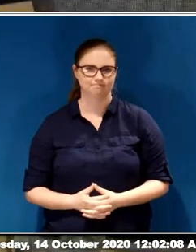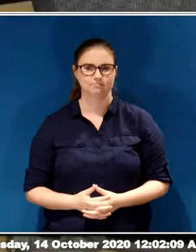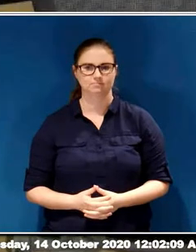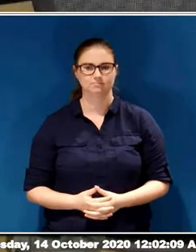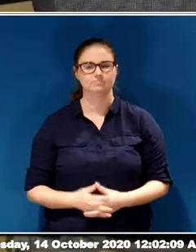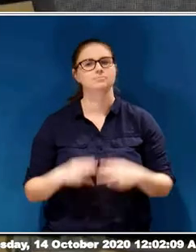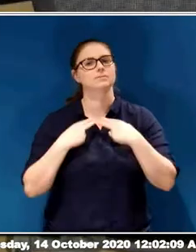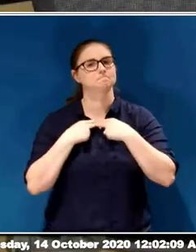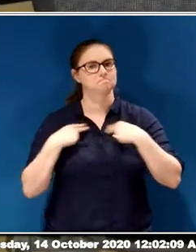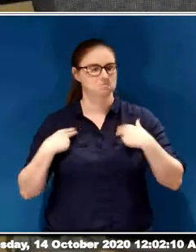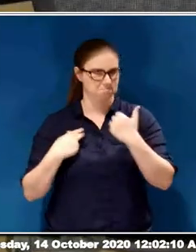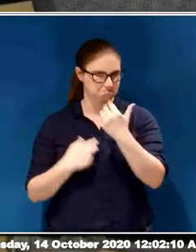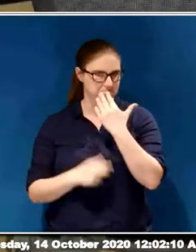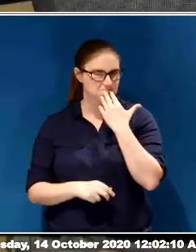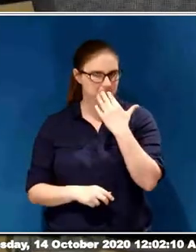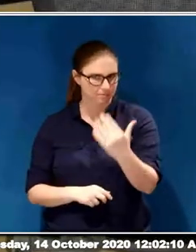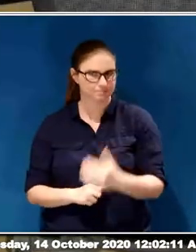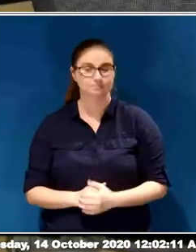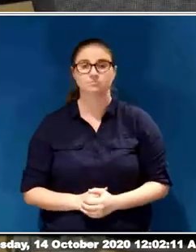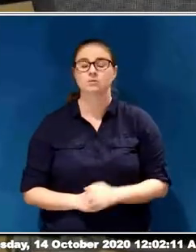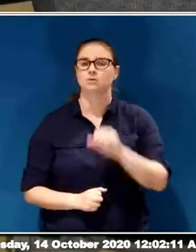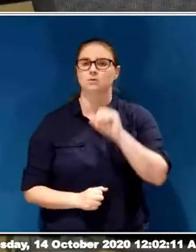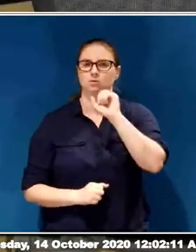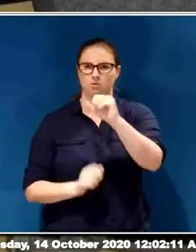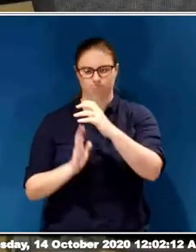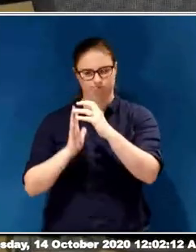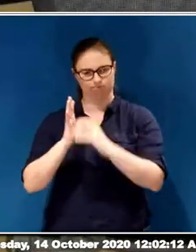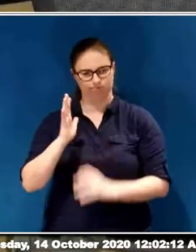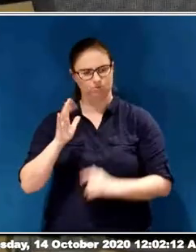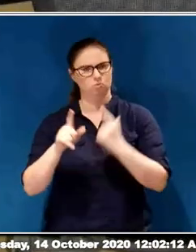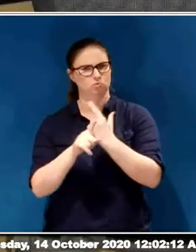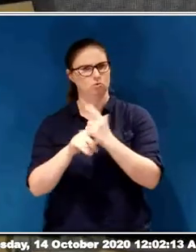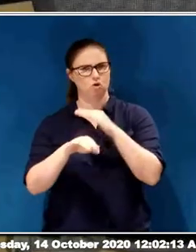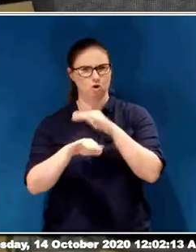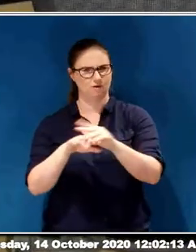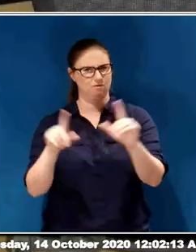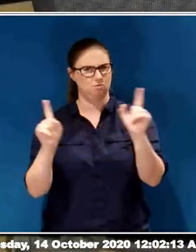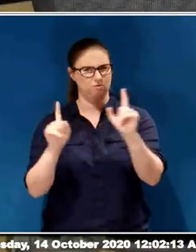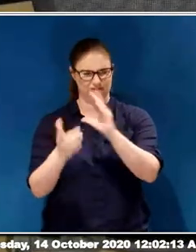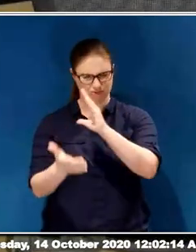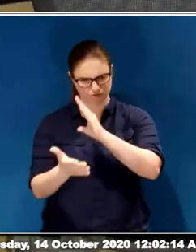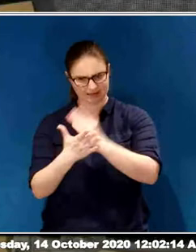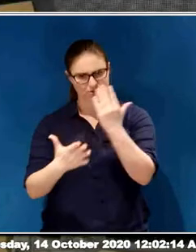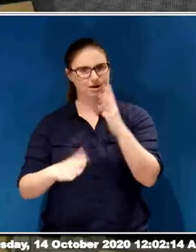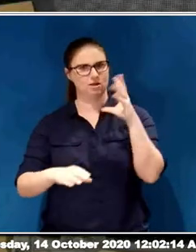and, of course, the Commissioners have read your entire statement and have been accepted into evidence.